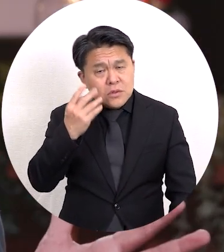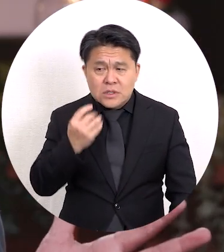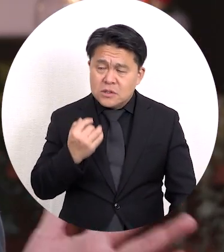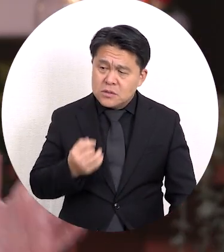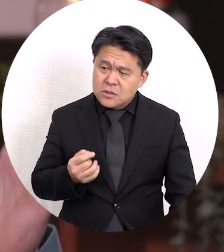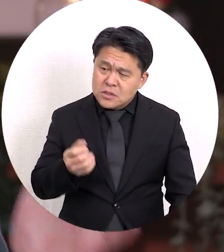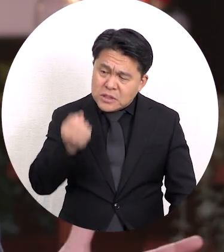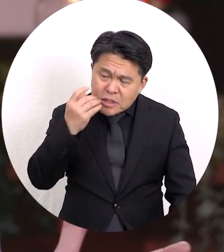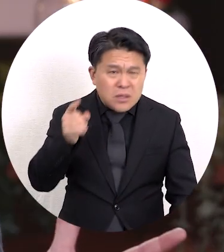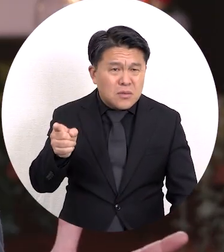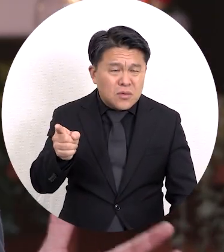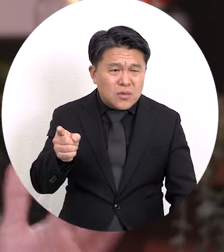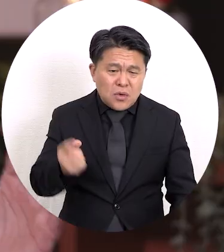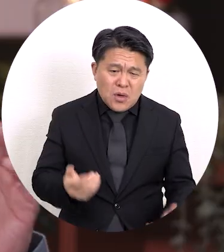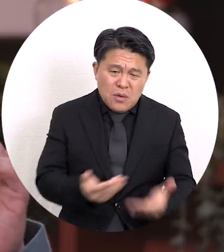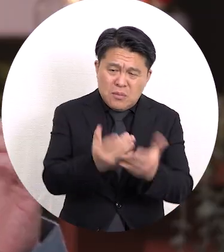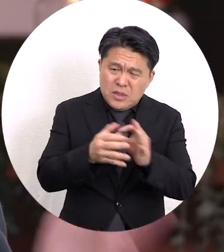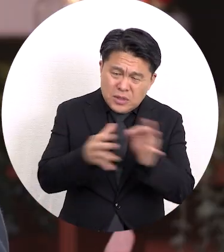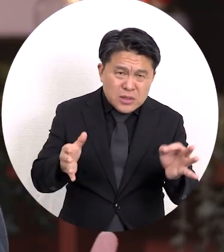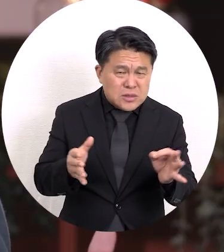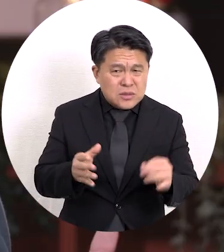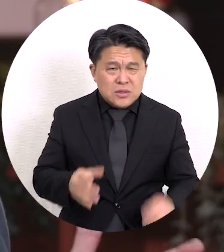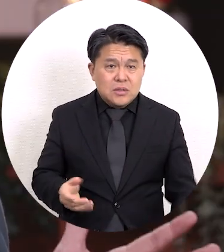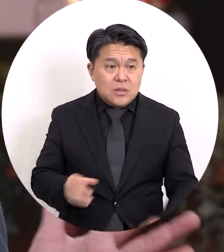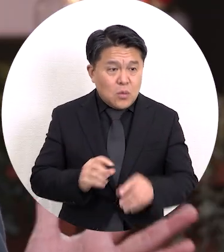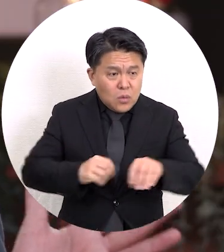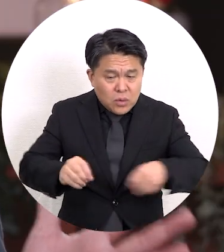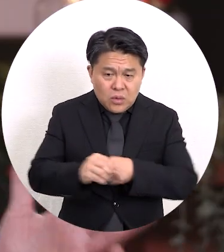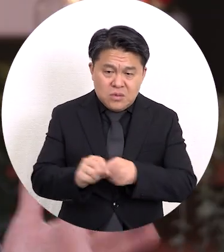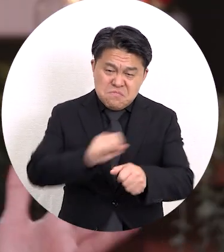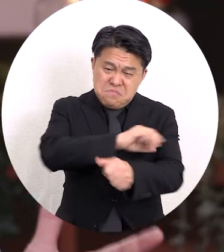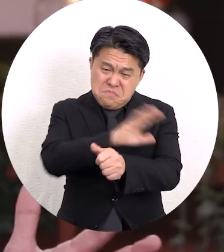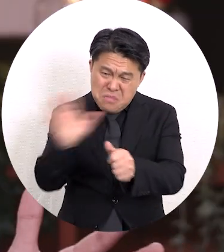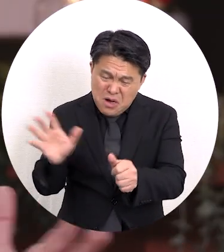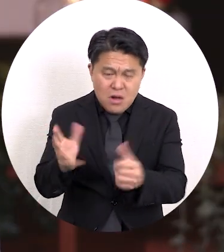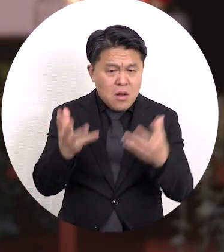burdensome, luxurious traits in the natural world?